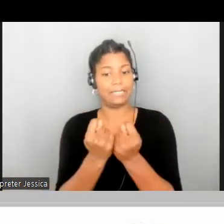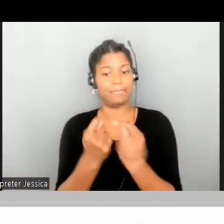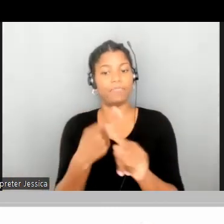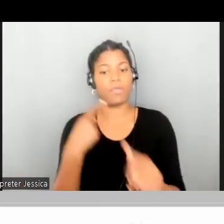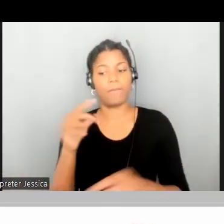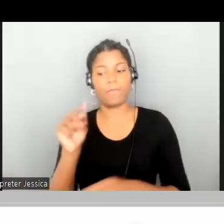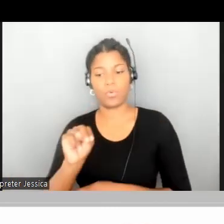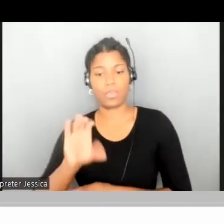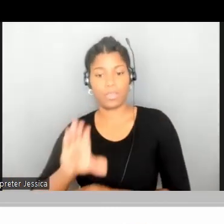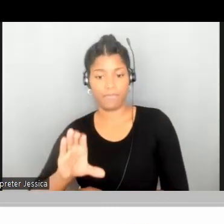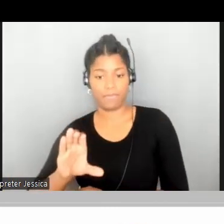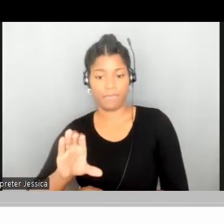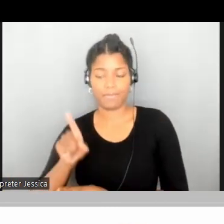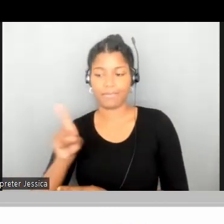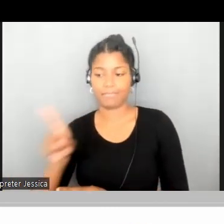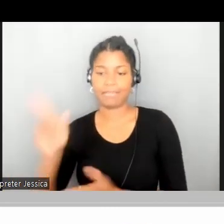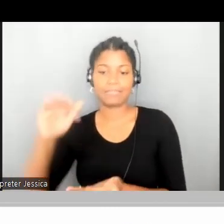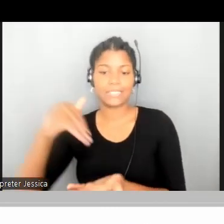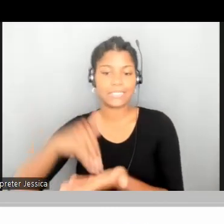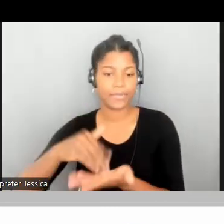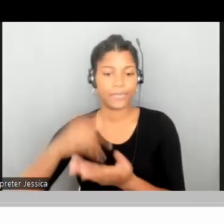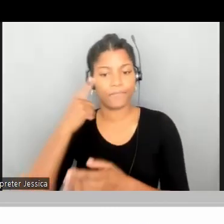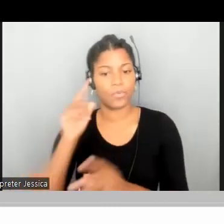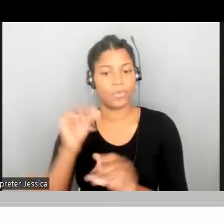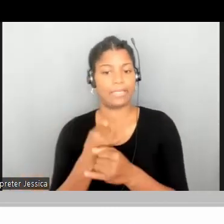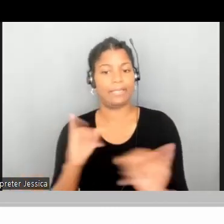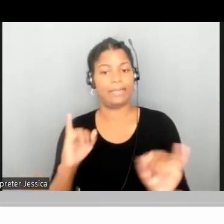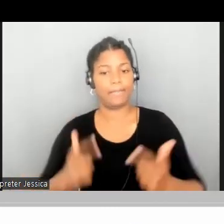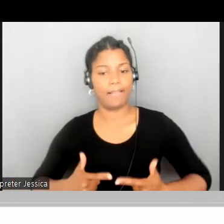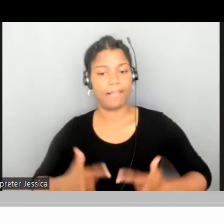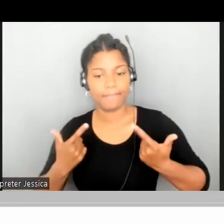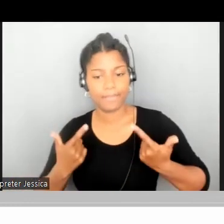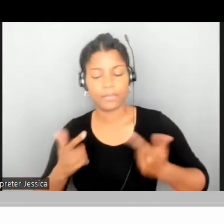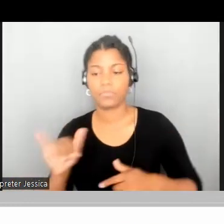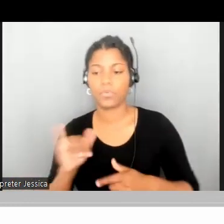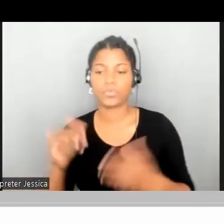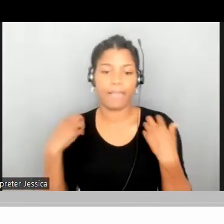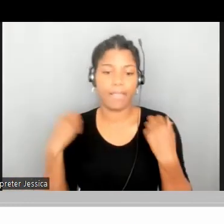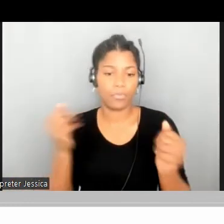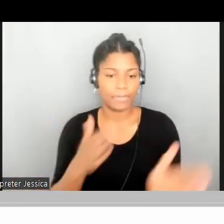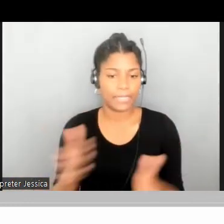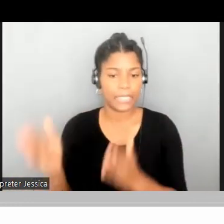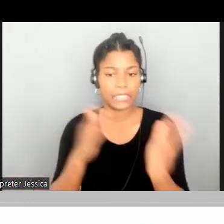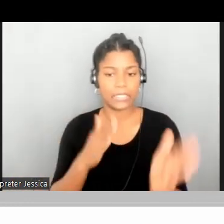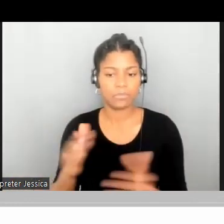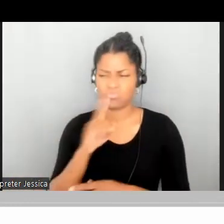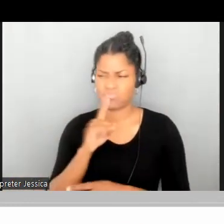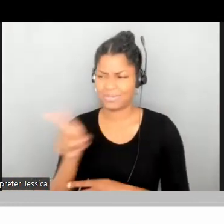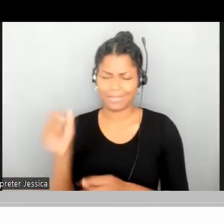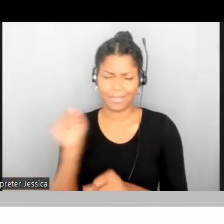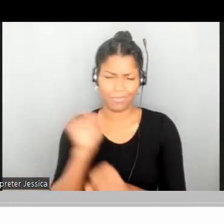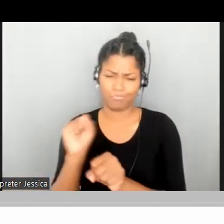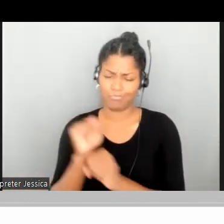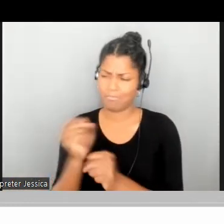Independent living, health plan, some seasoned professionals that have been working in the space for a long time.